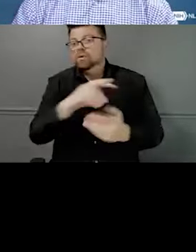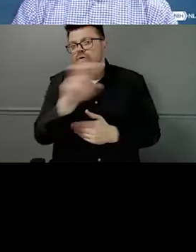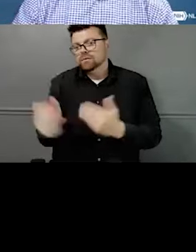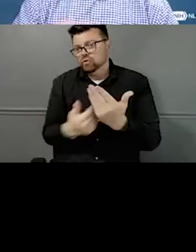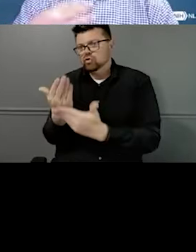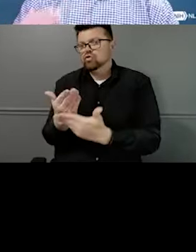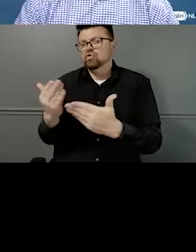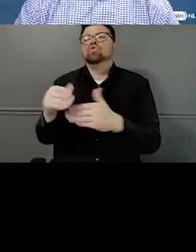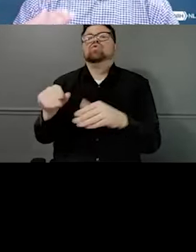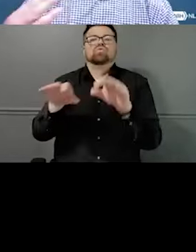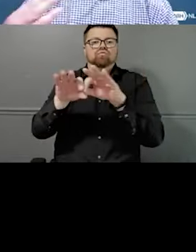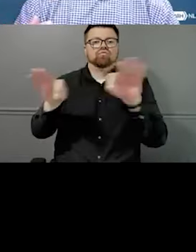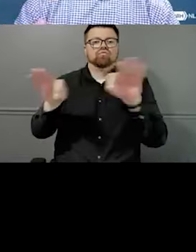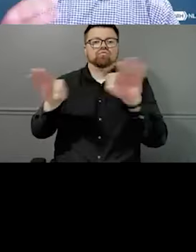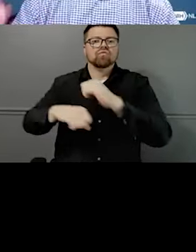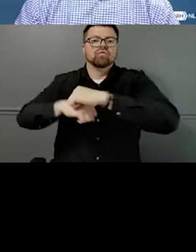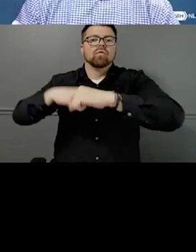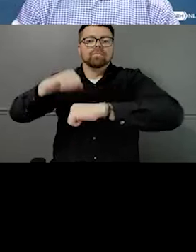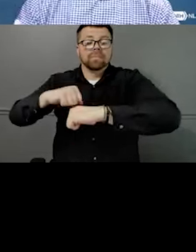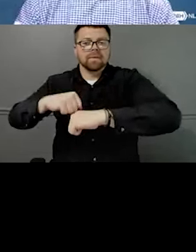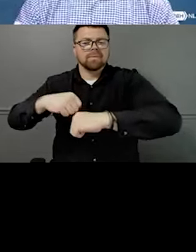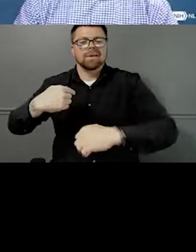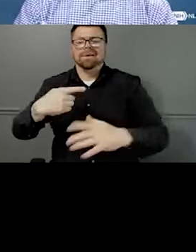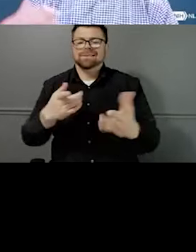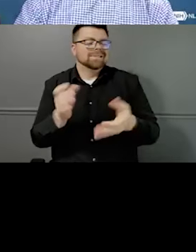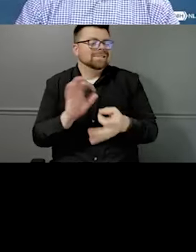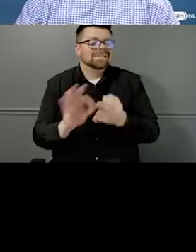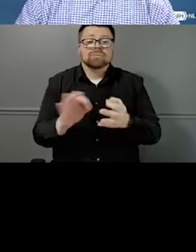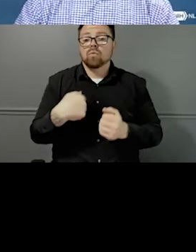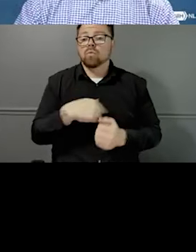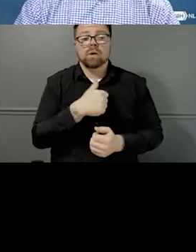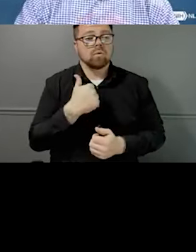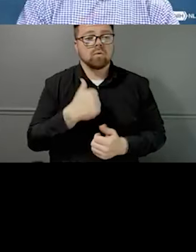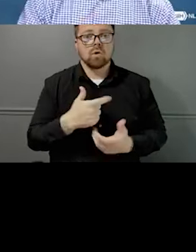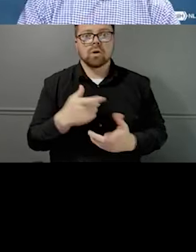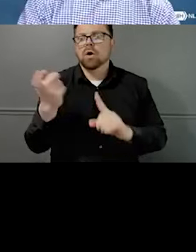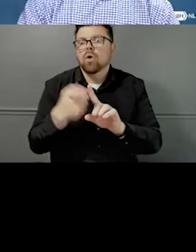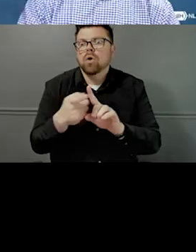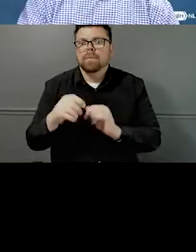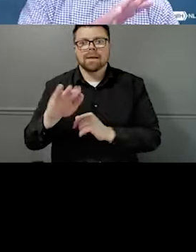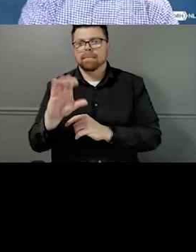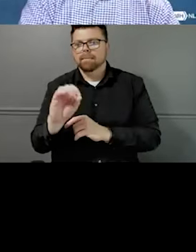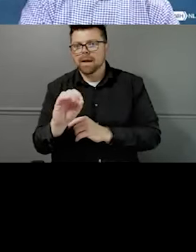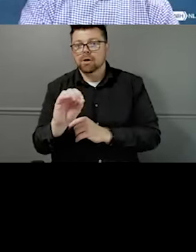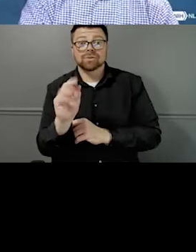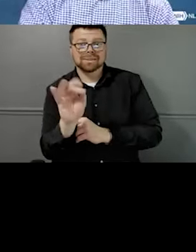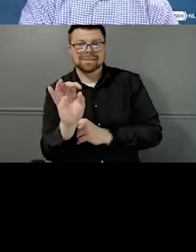We will not update biographical sketches automatically. It's something that you can do right within